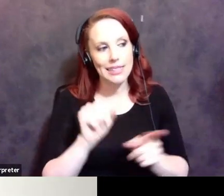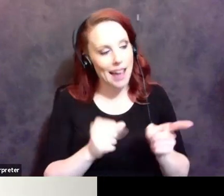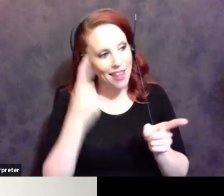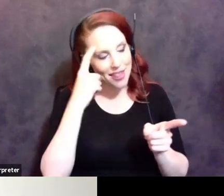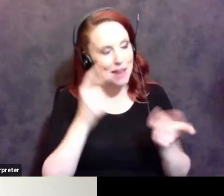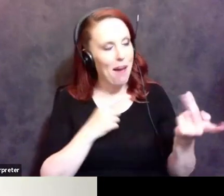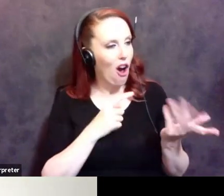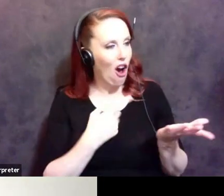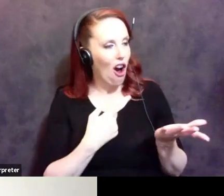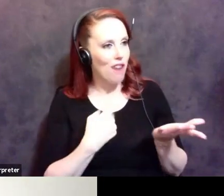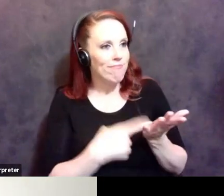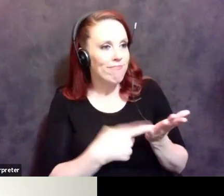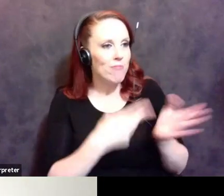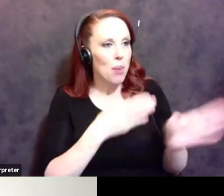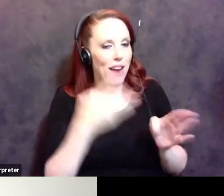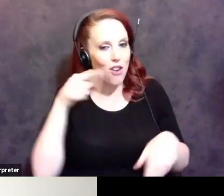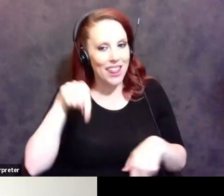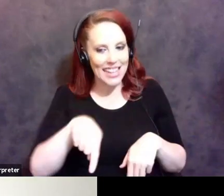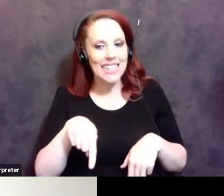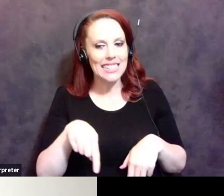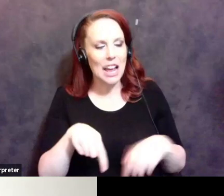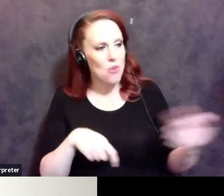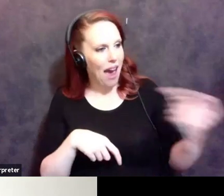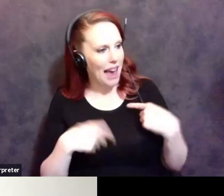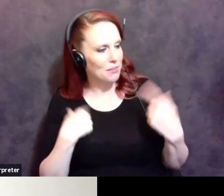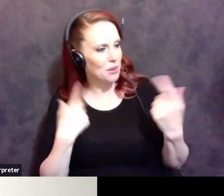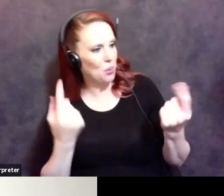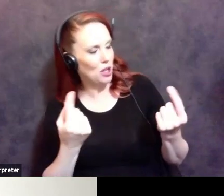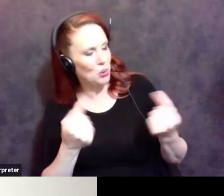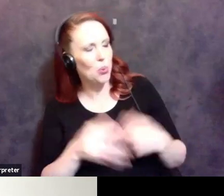you were like Tiffany, what are you up to? And sometimes I feel a little bit of shame